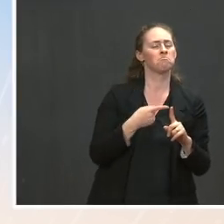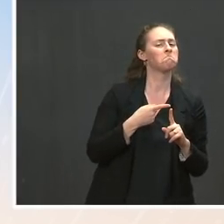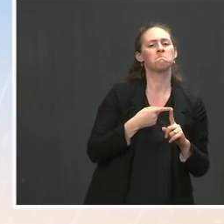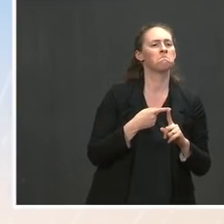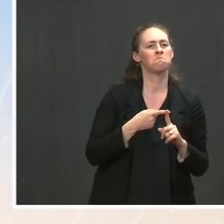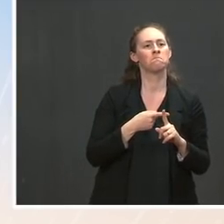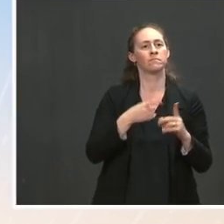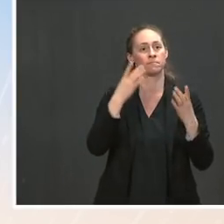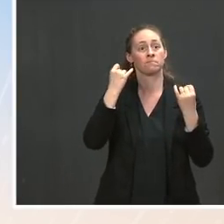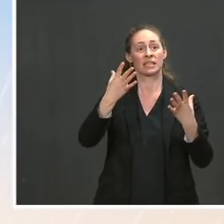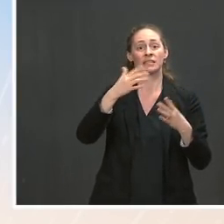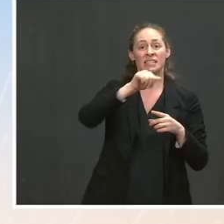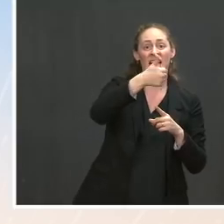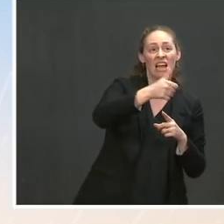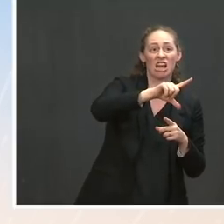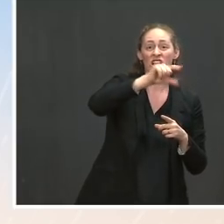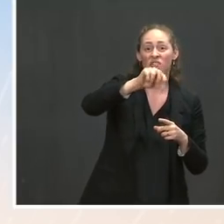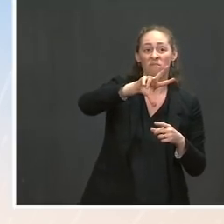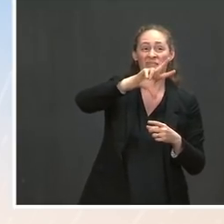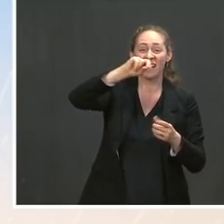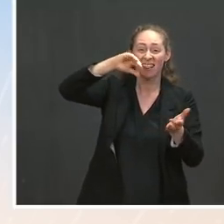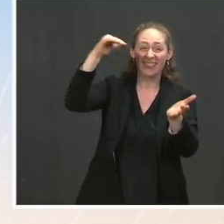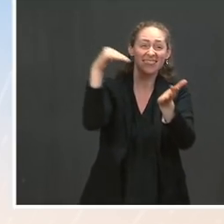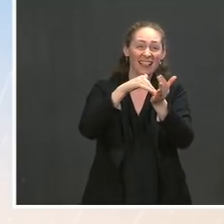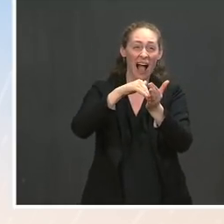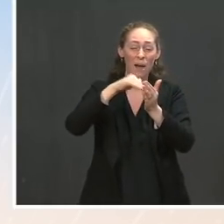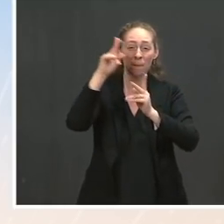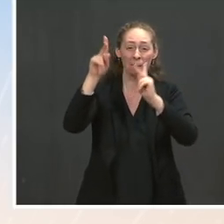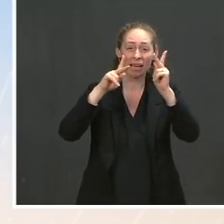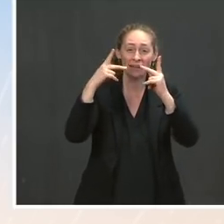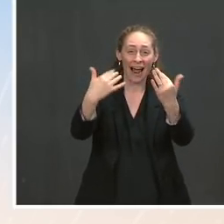We know that. And so the majority of adults are being turned away.